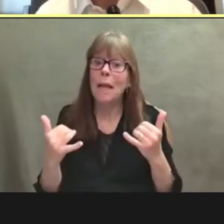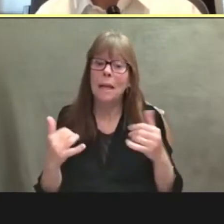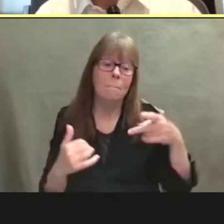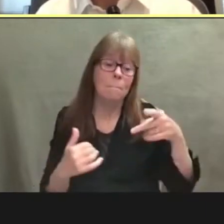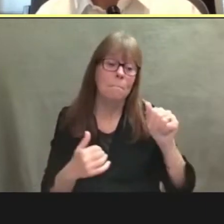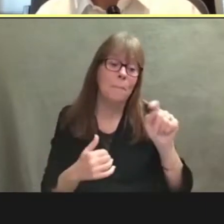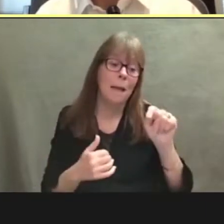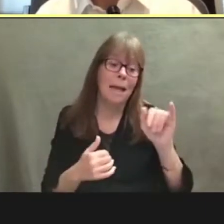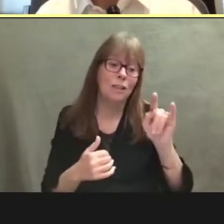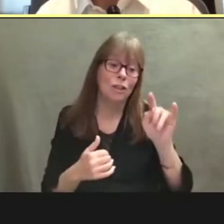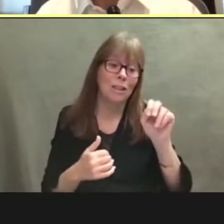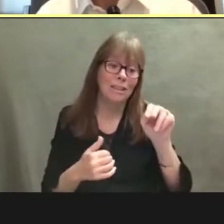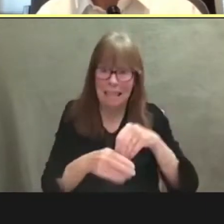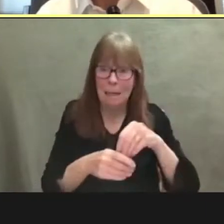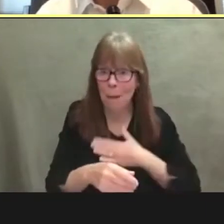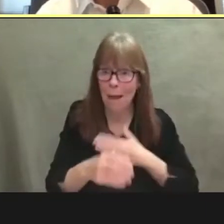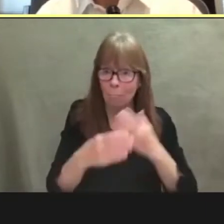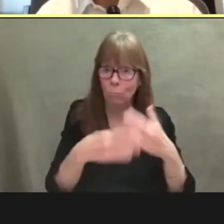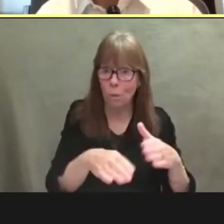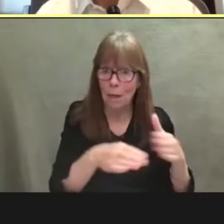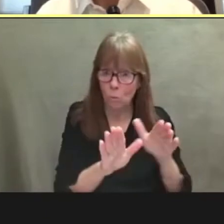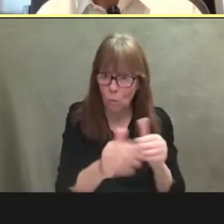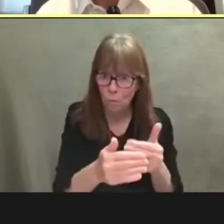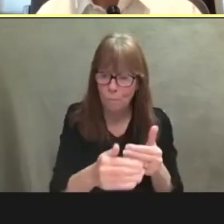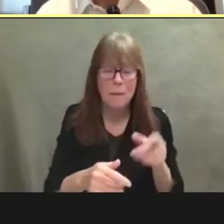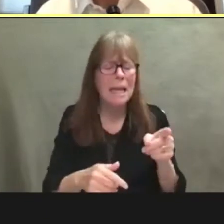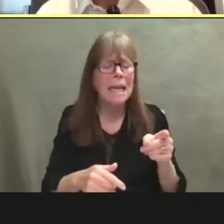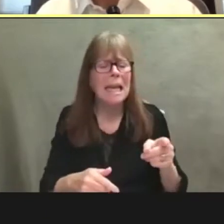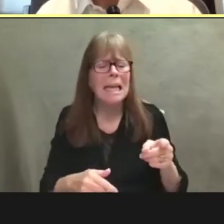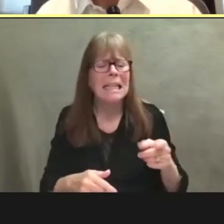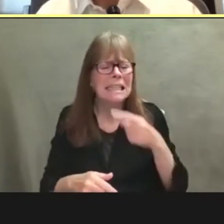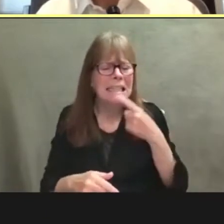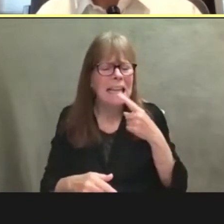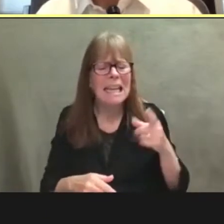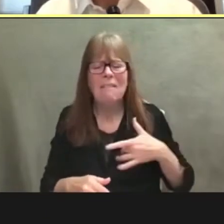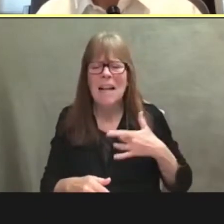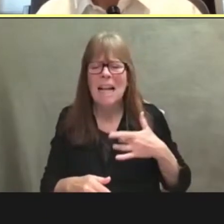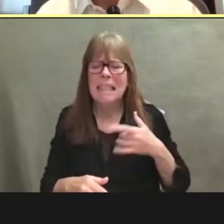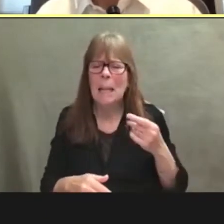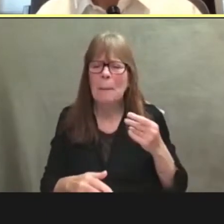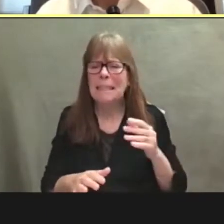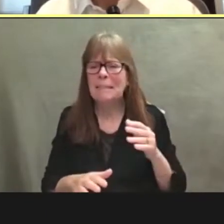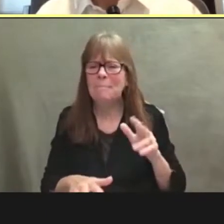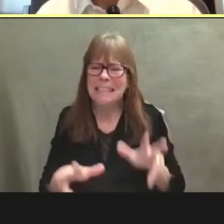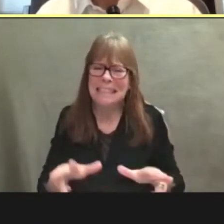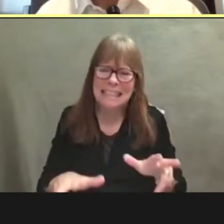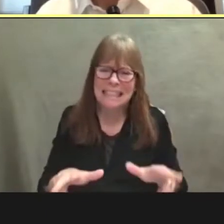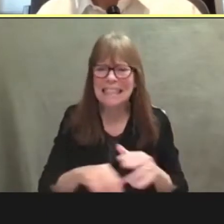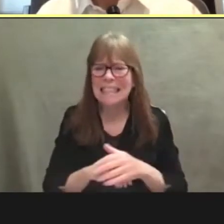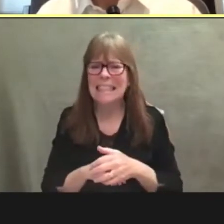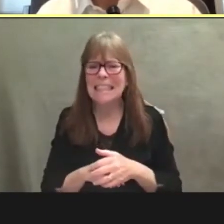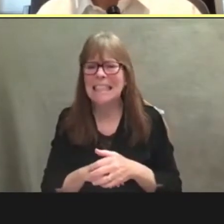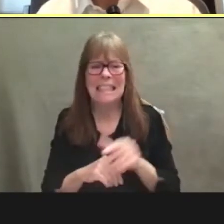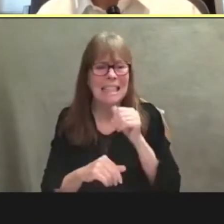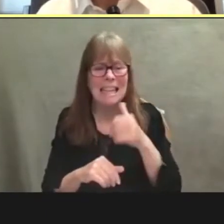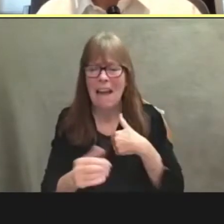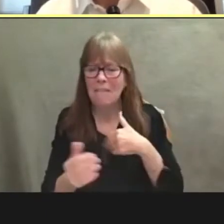breakout room, and he said that he felt a little out of place talking without a medical degree in this crowd.